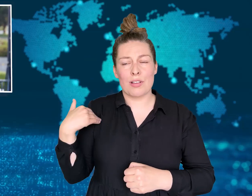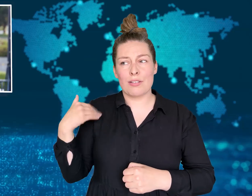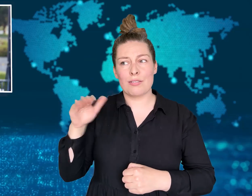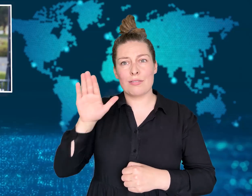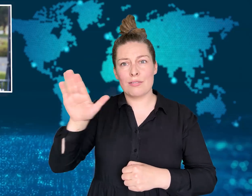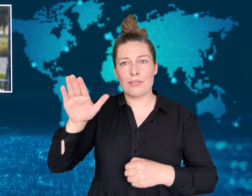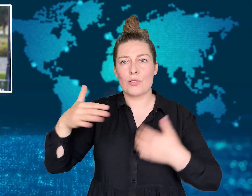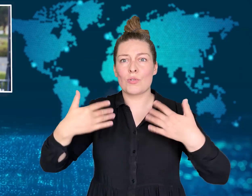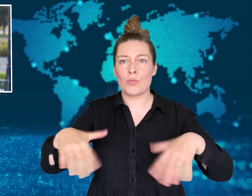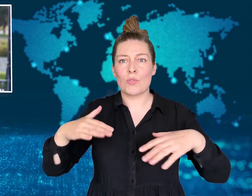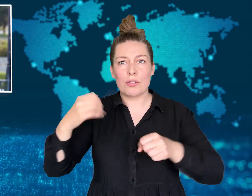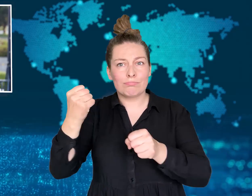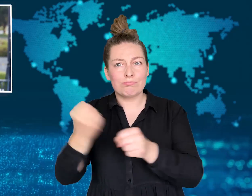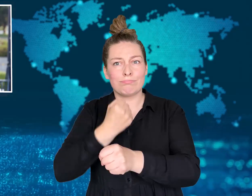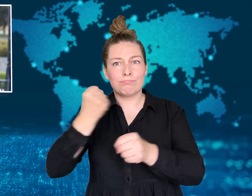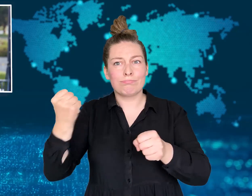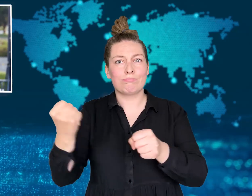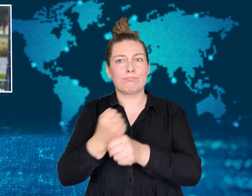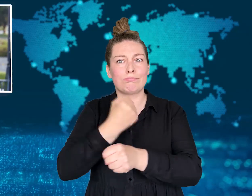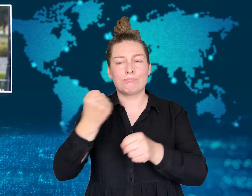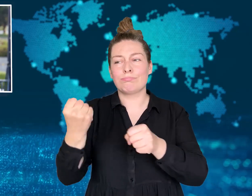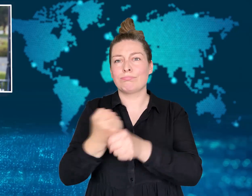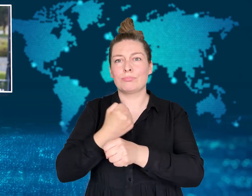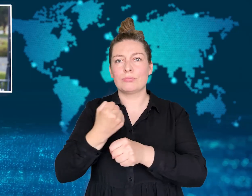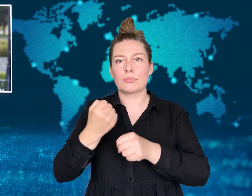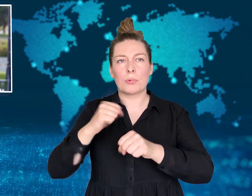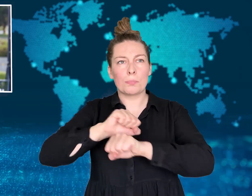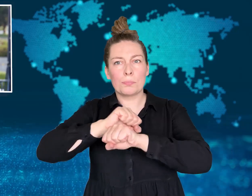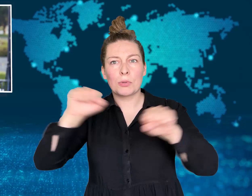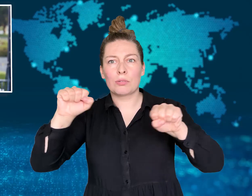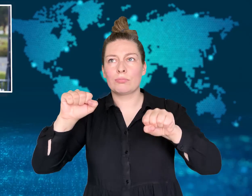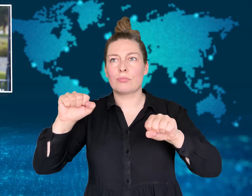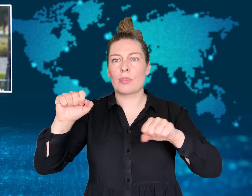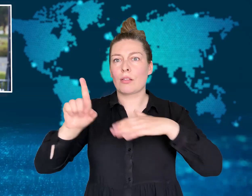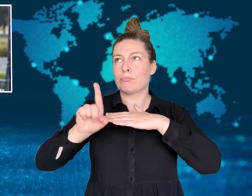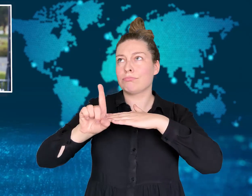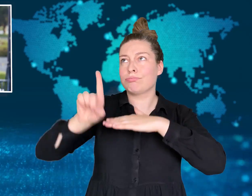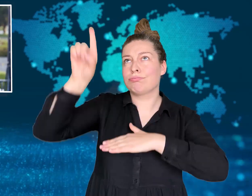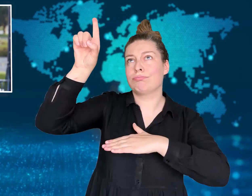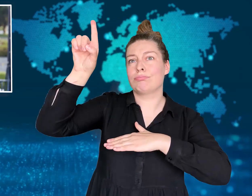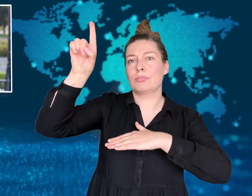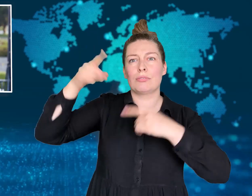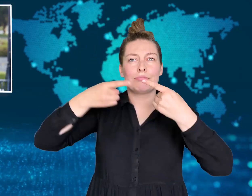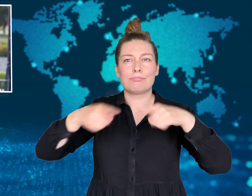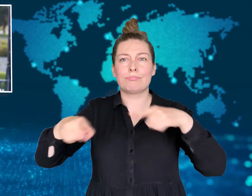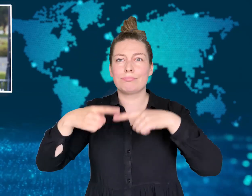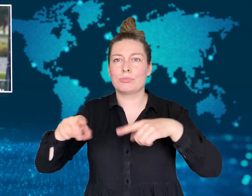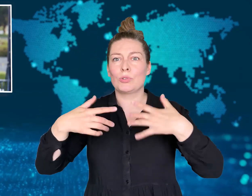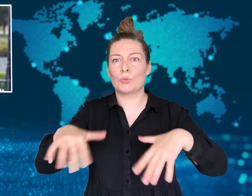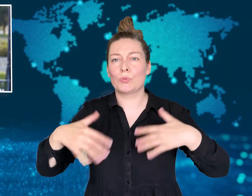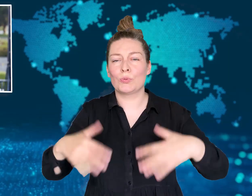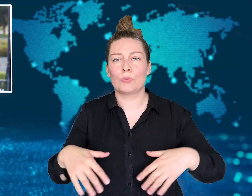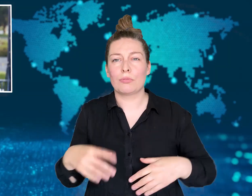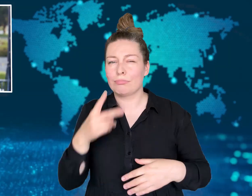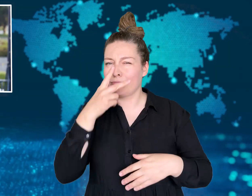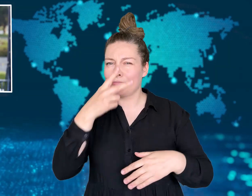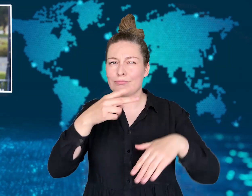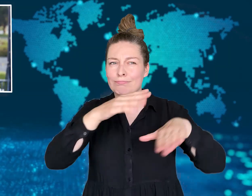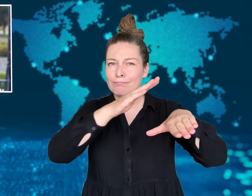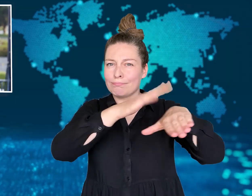ships and planes near its borders.